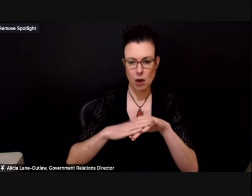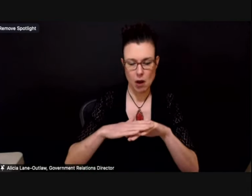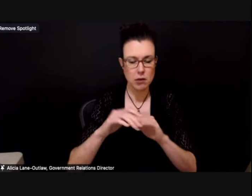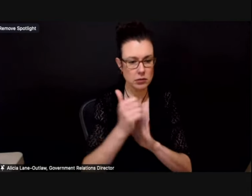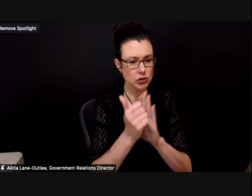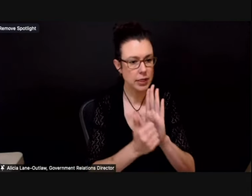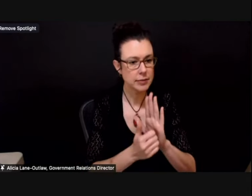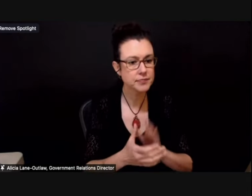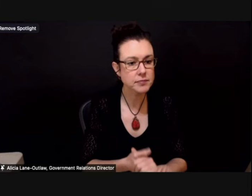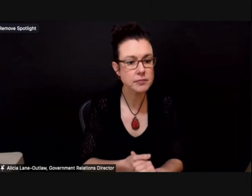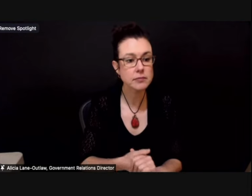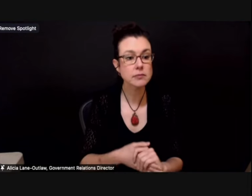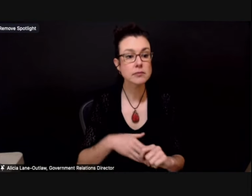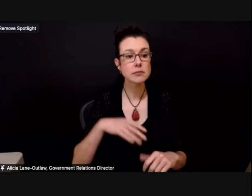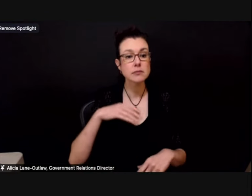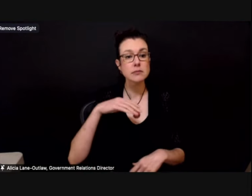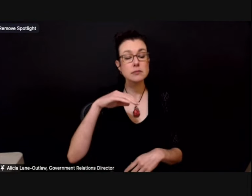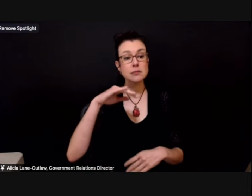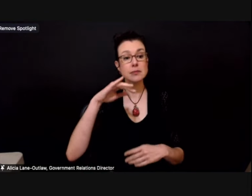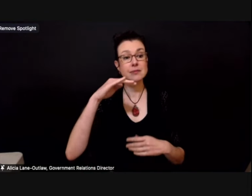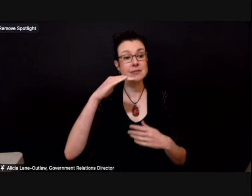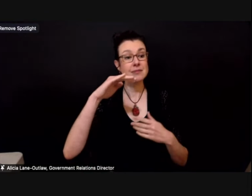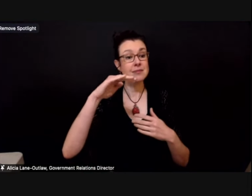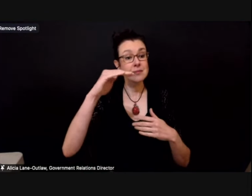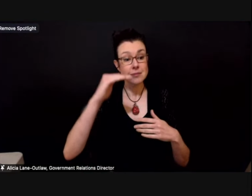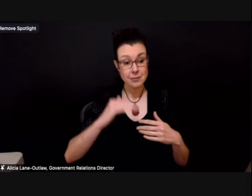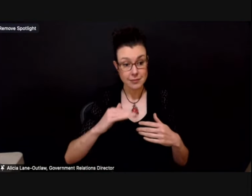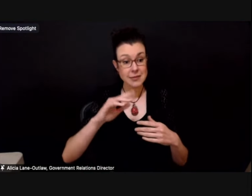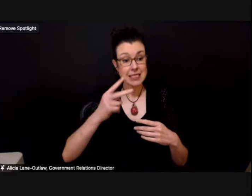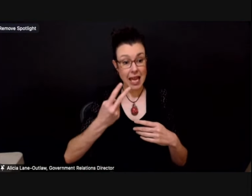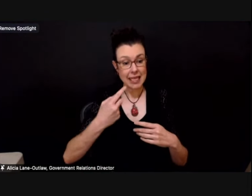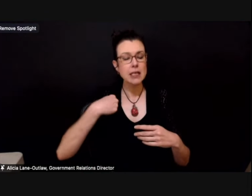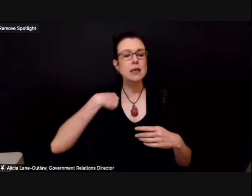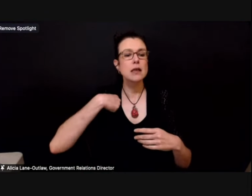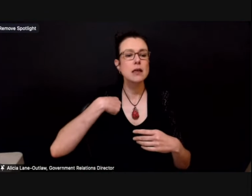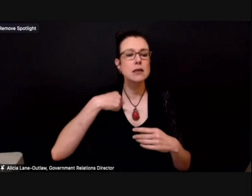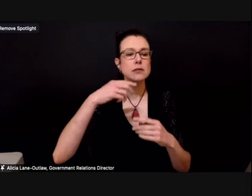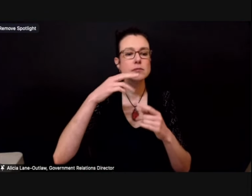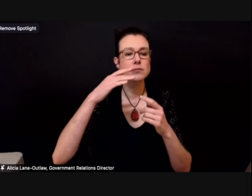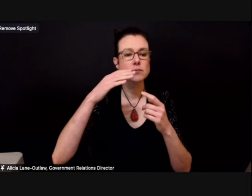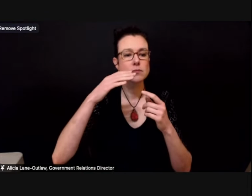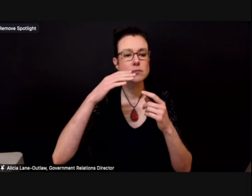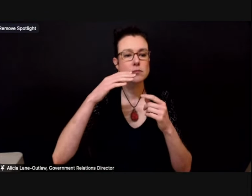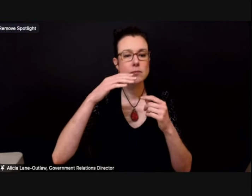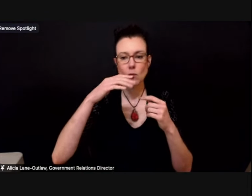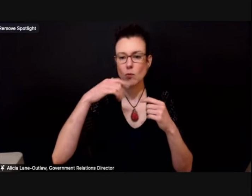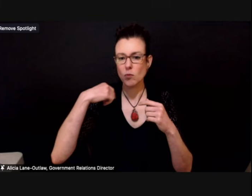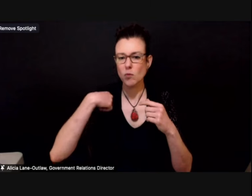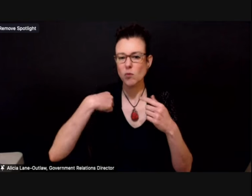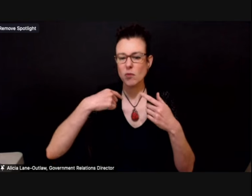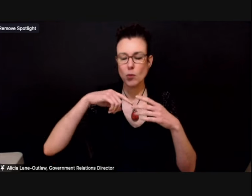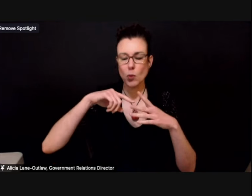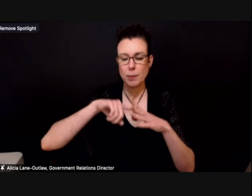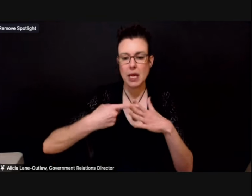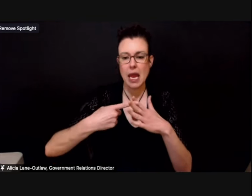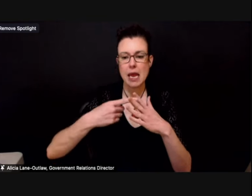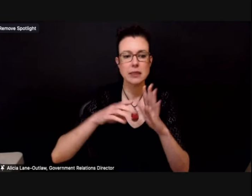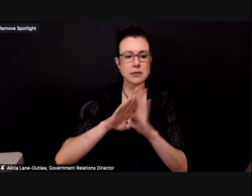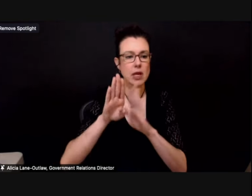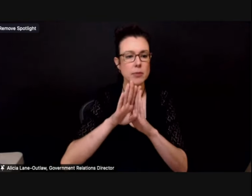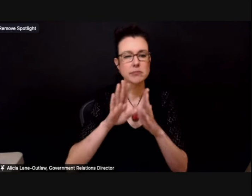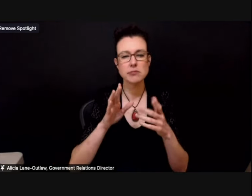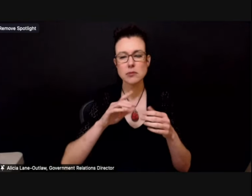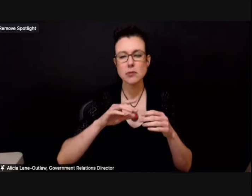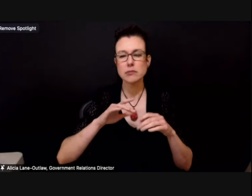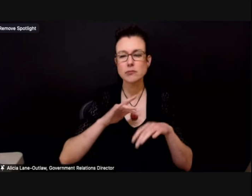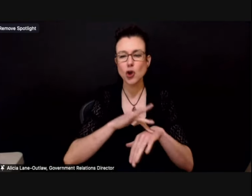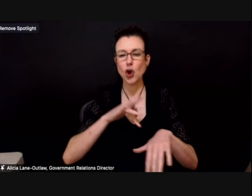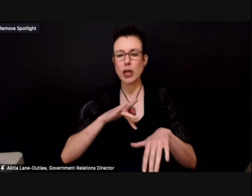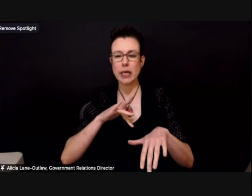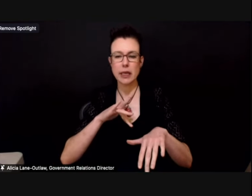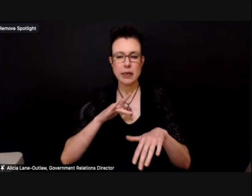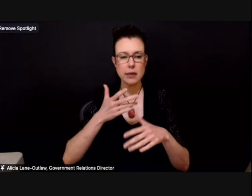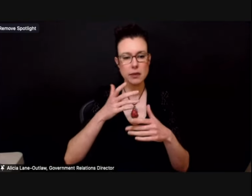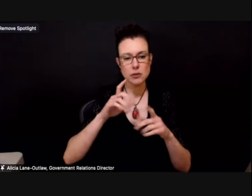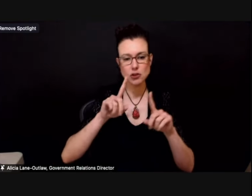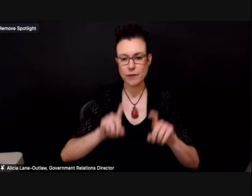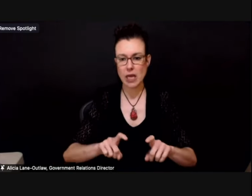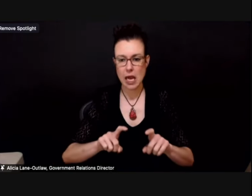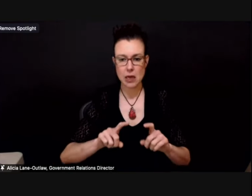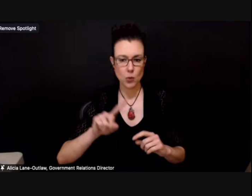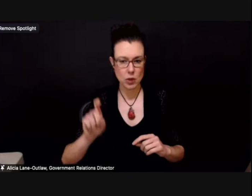Second, we began developing preliminary survey questions.